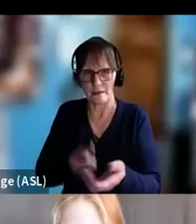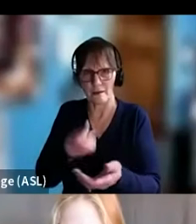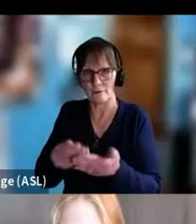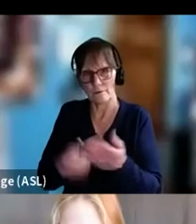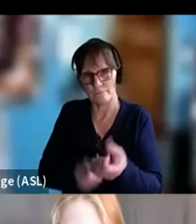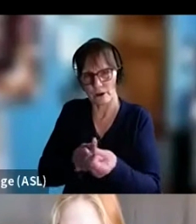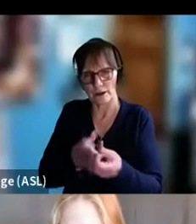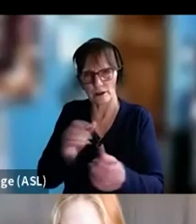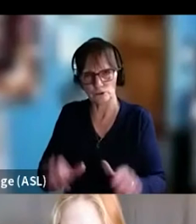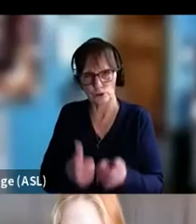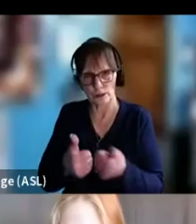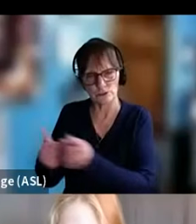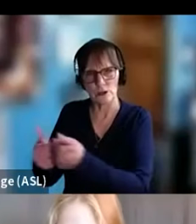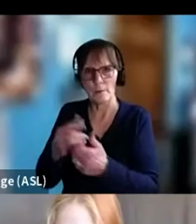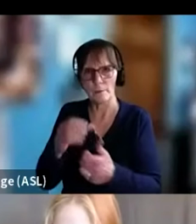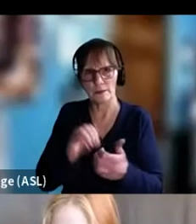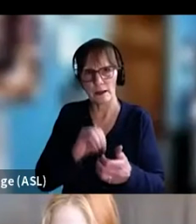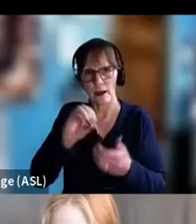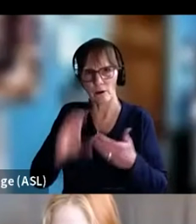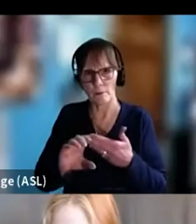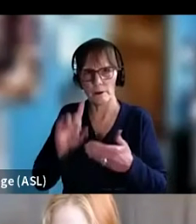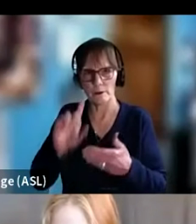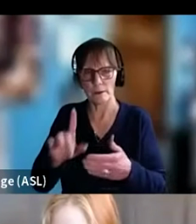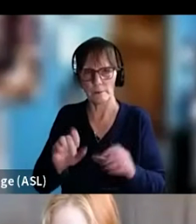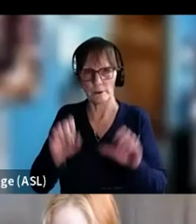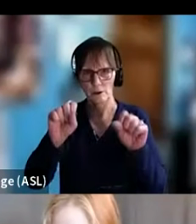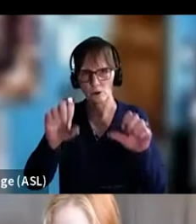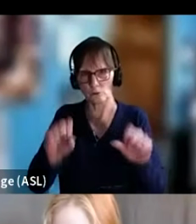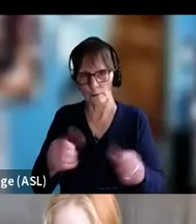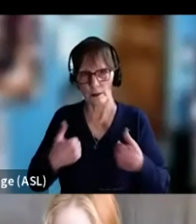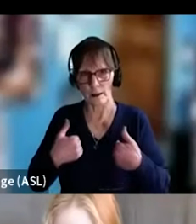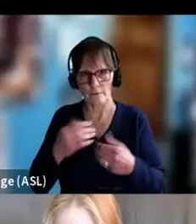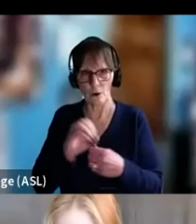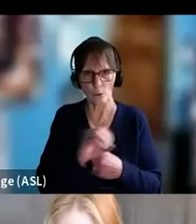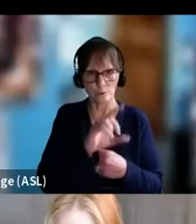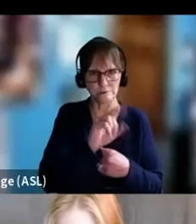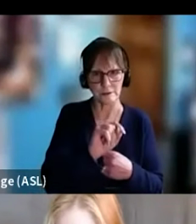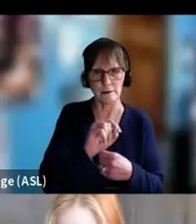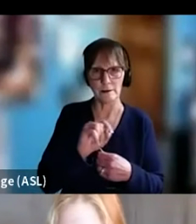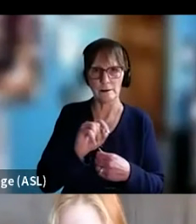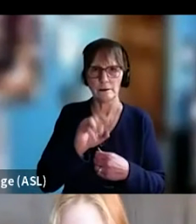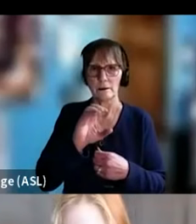but when we're thinking about outcomes for folks that can be really incredible to have an OT, a PT on staff